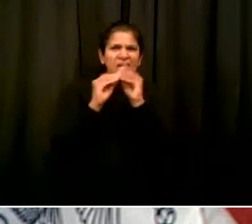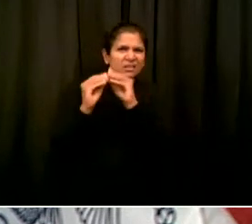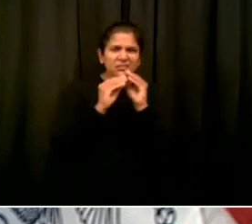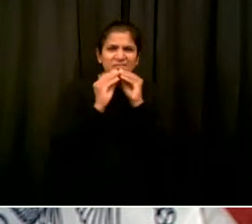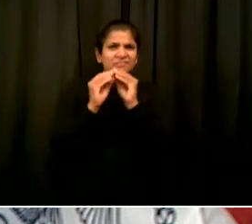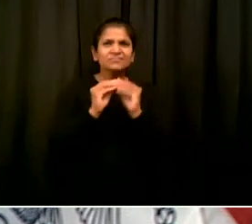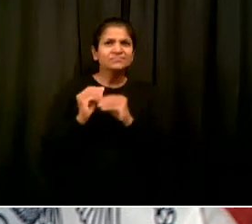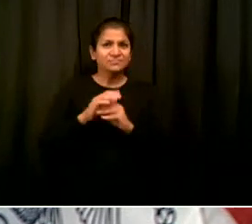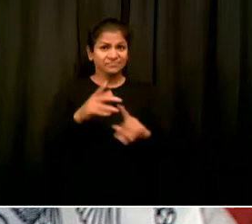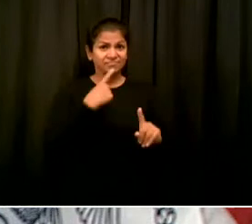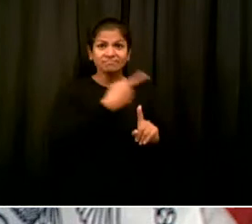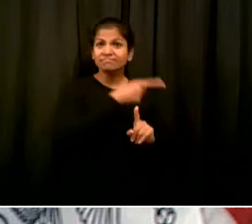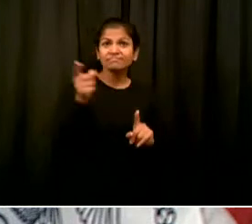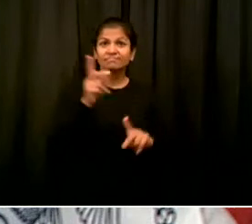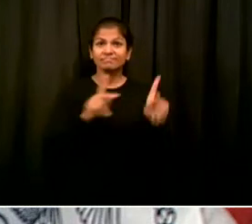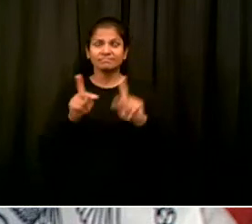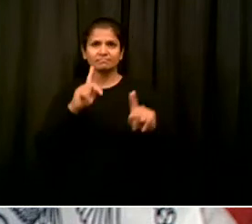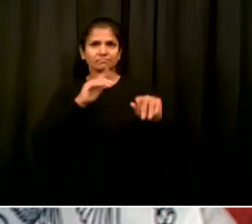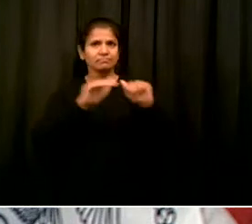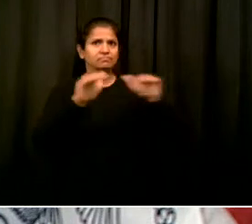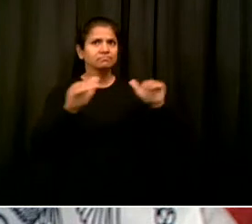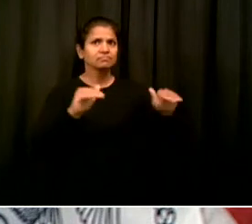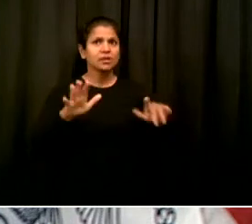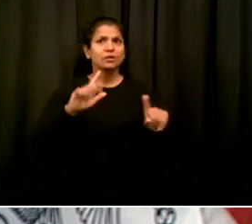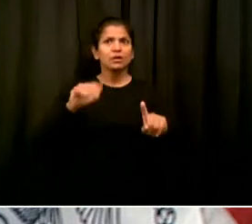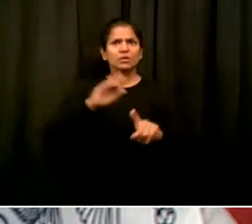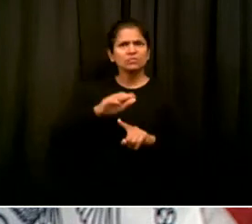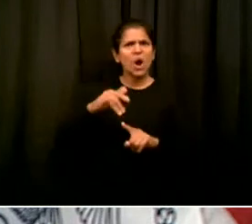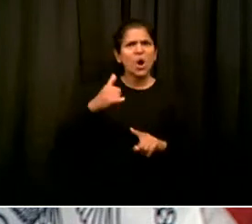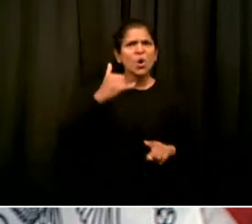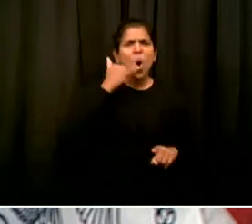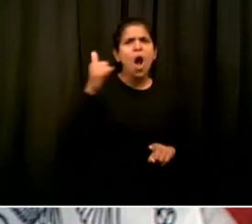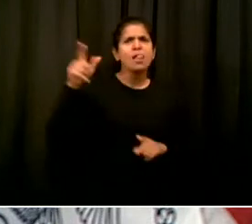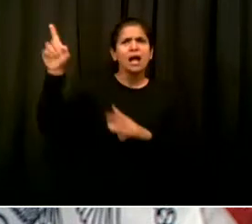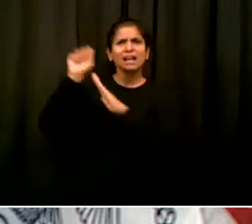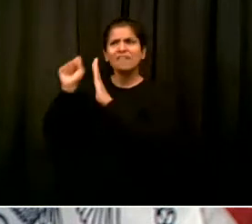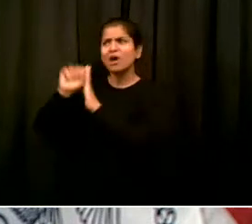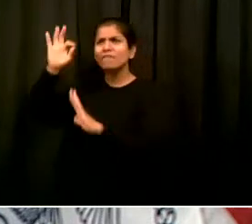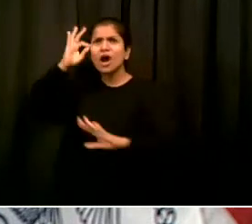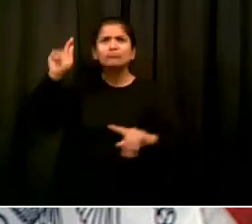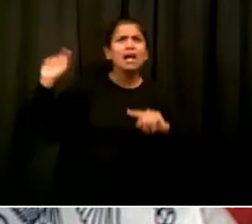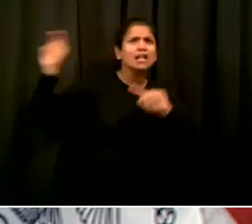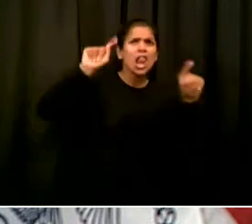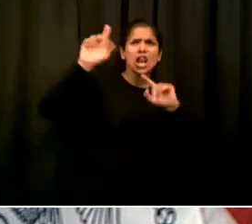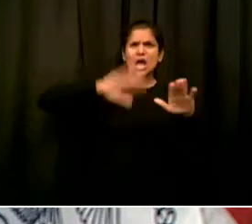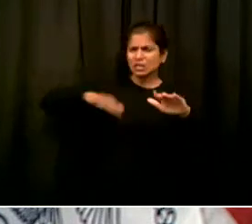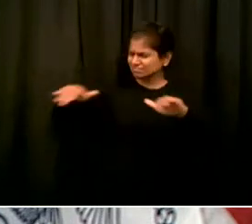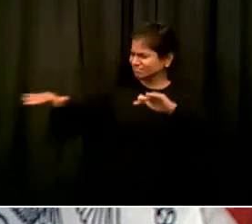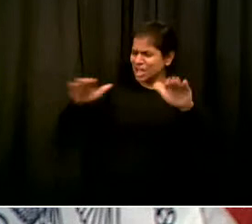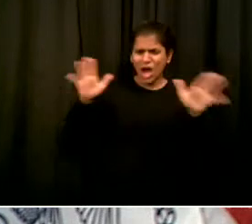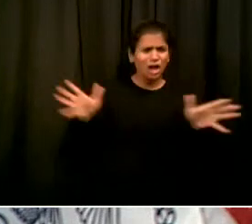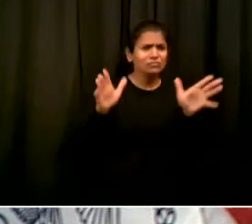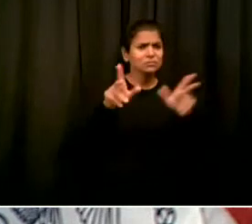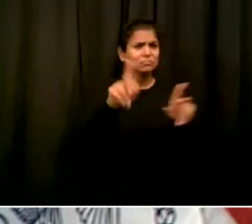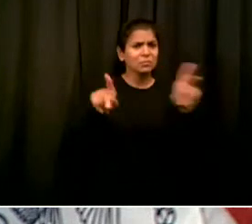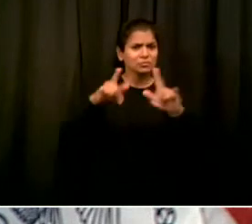MEETING THAT THEY SHOULD CALL UP THEIR ELECTED OFFICIALS TO CHANGE A RERENCETLTLPAY SSED